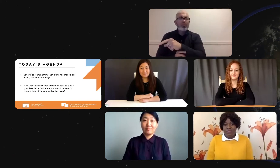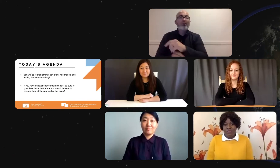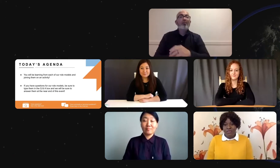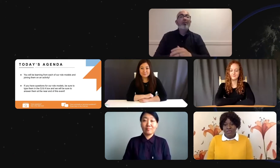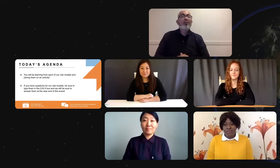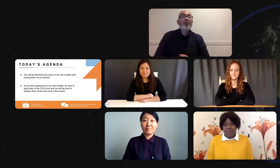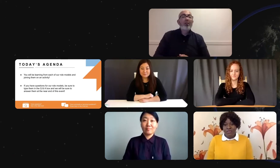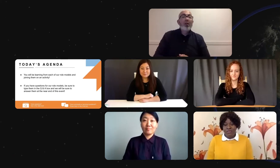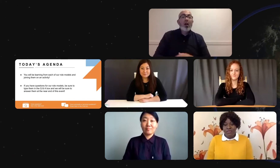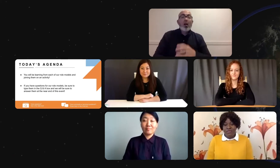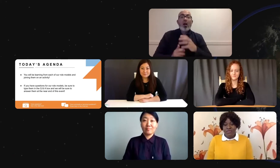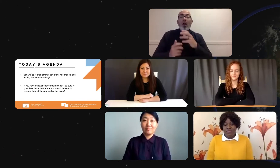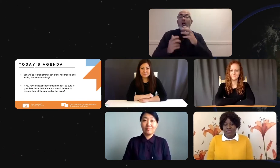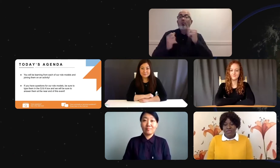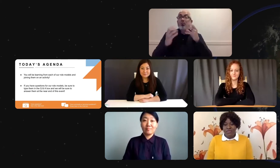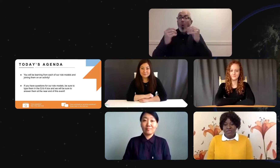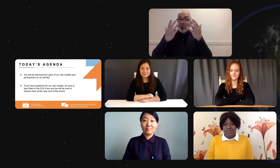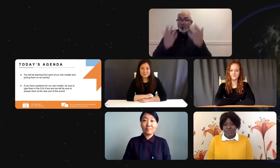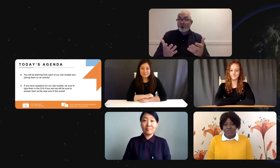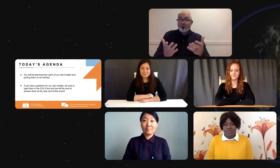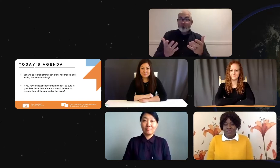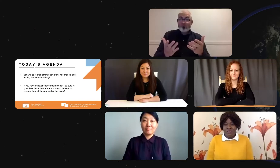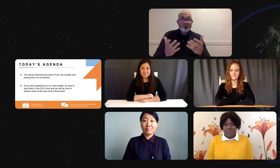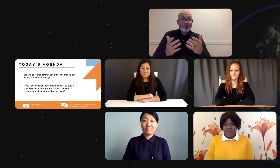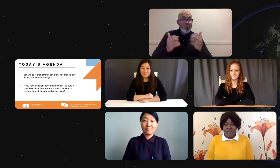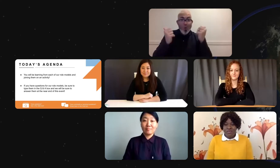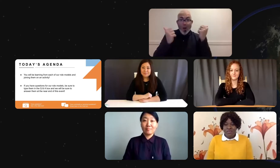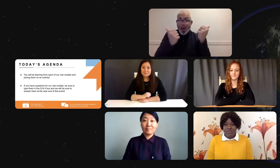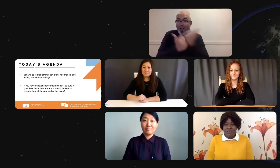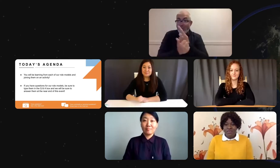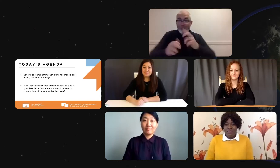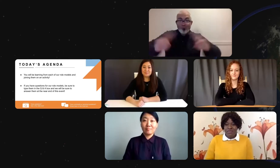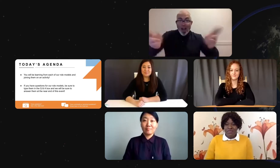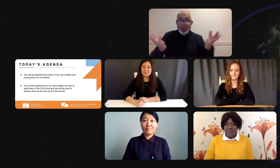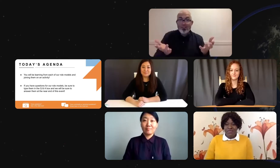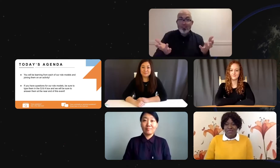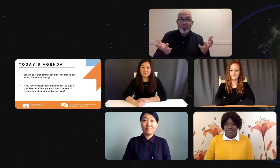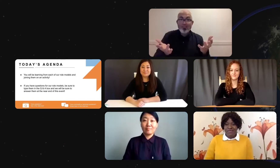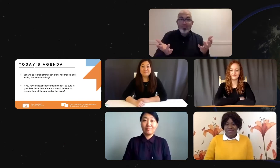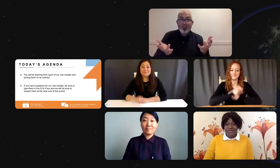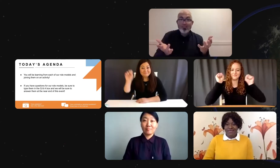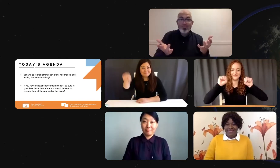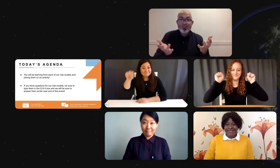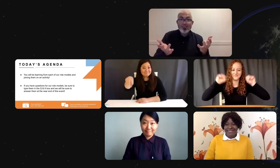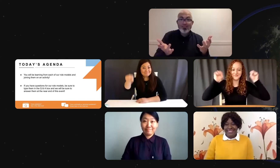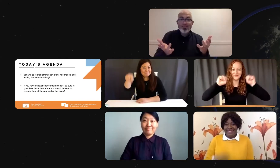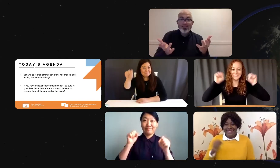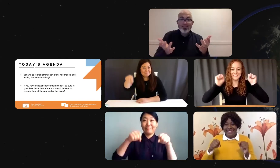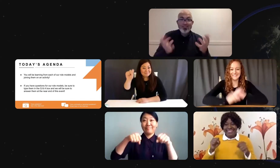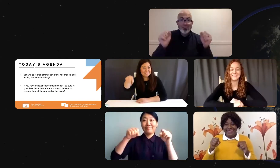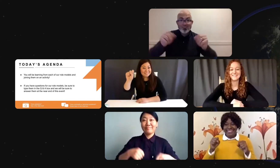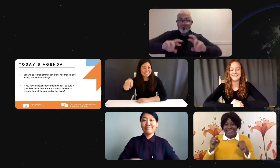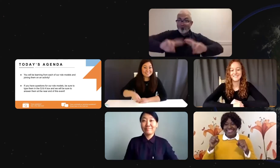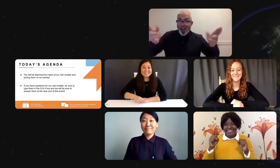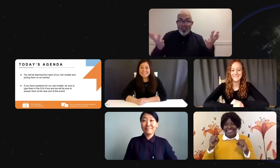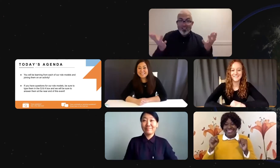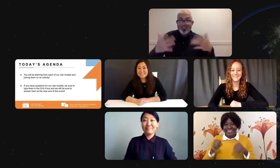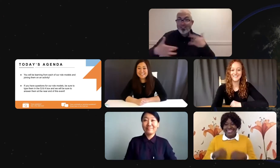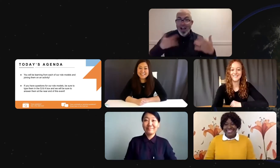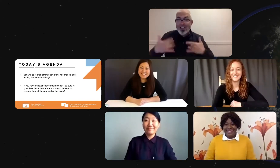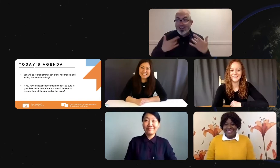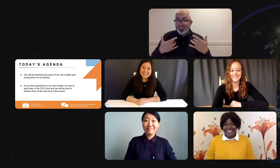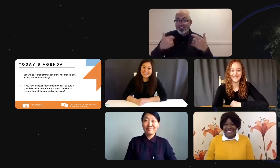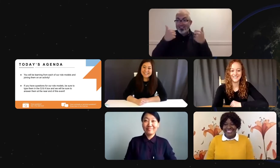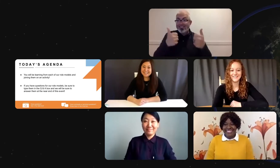You have to use the Q&A box.